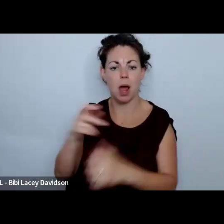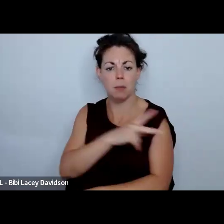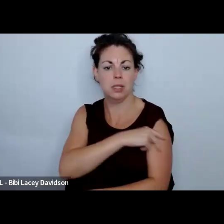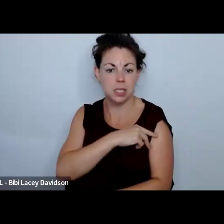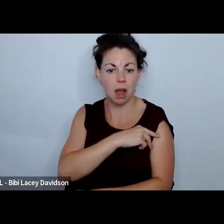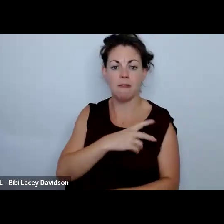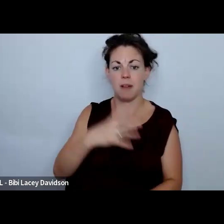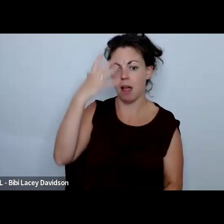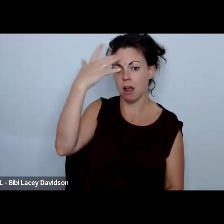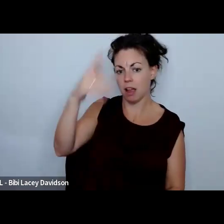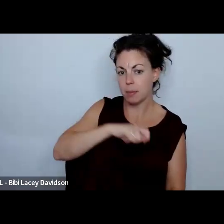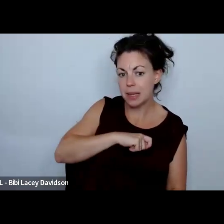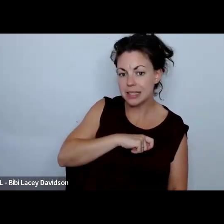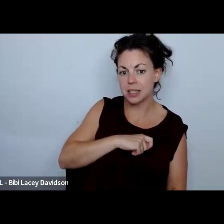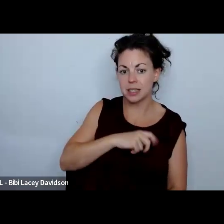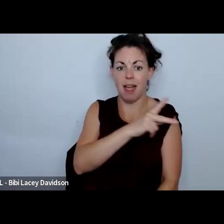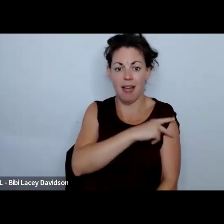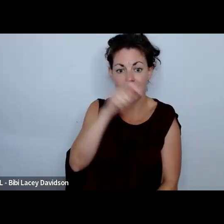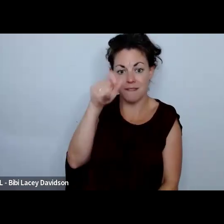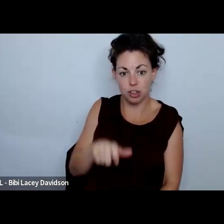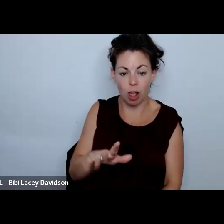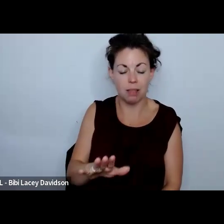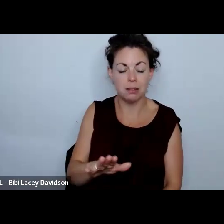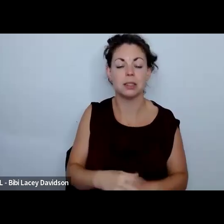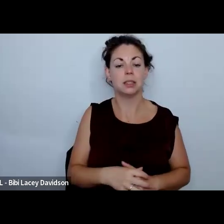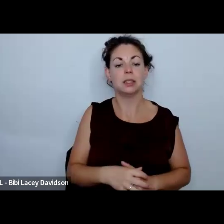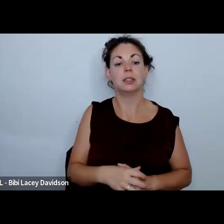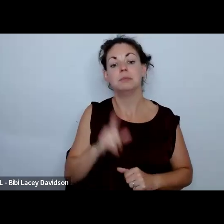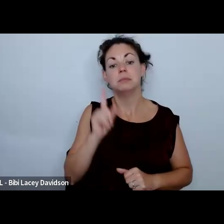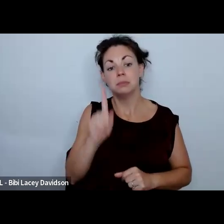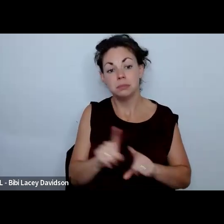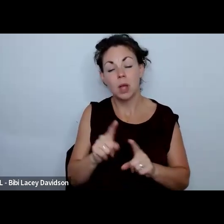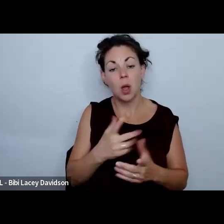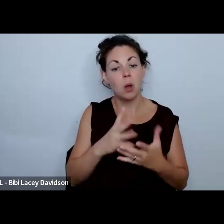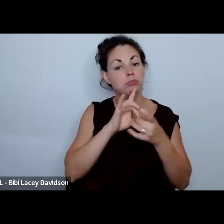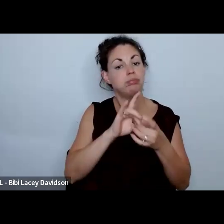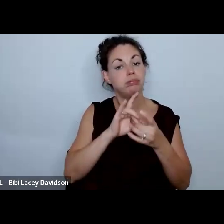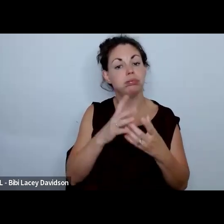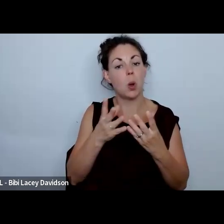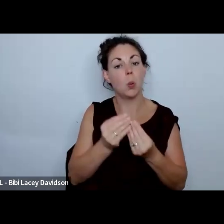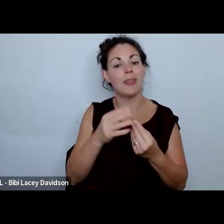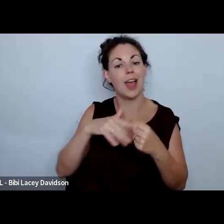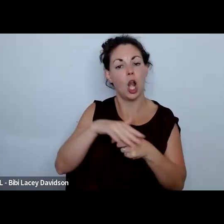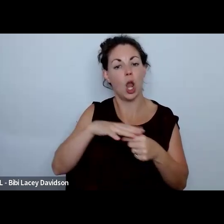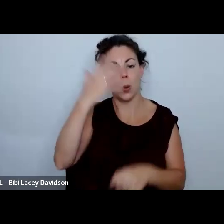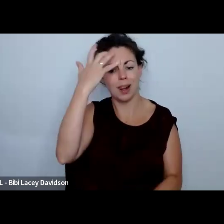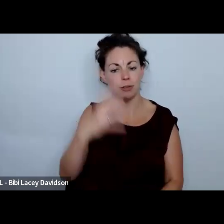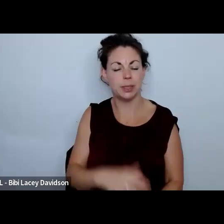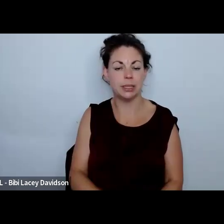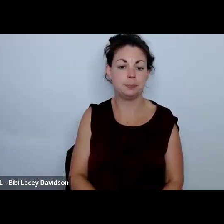behalf of the centre looked at the role that local government staff play in making sure local transport services and